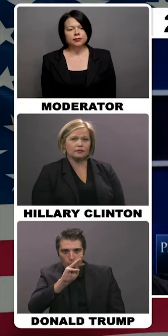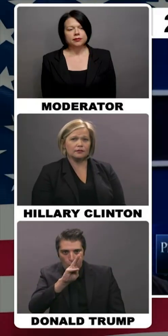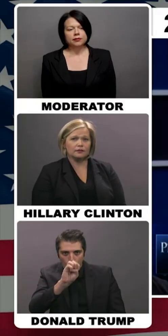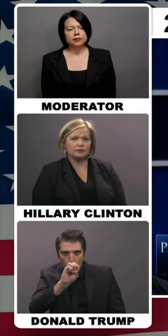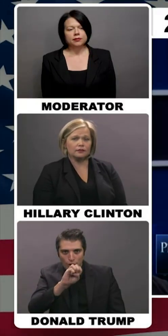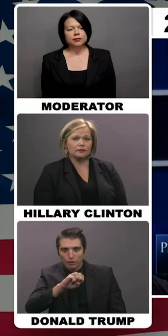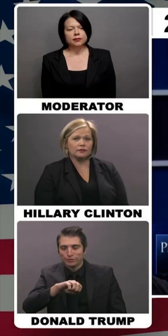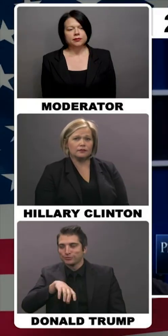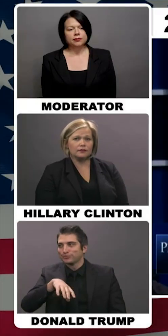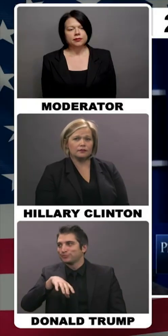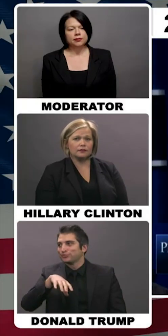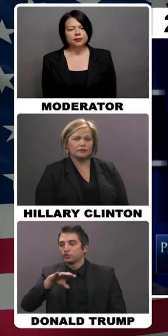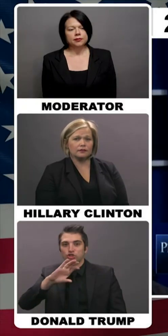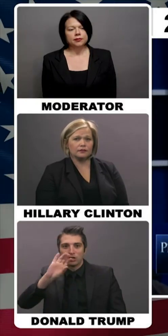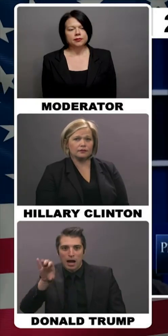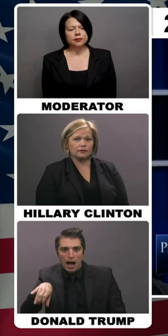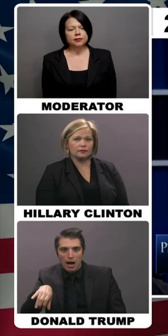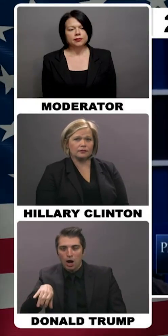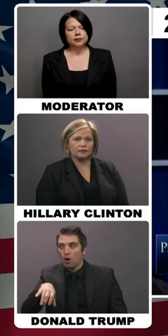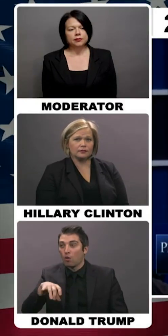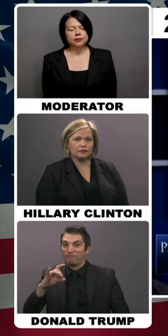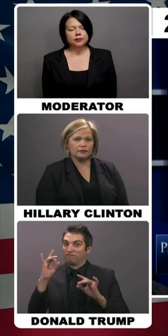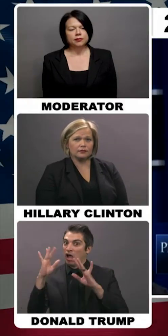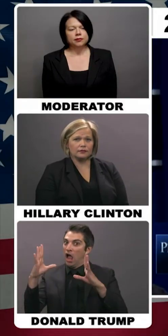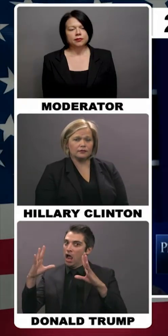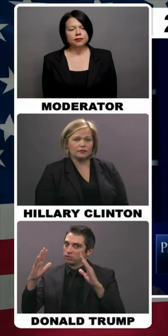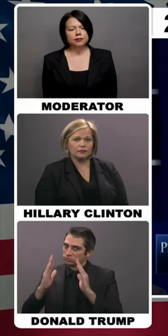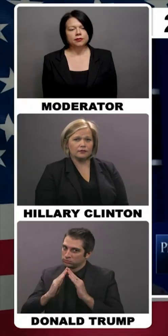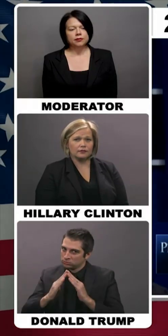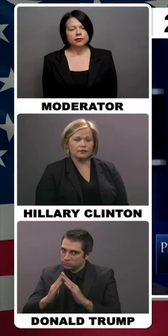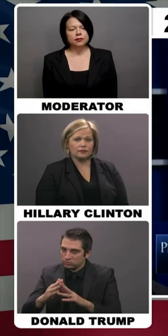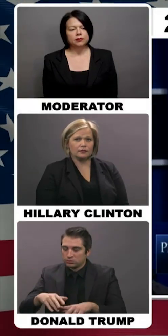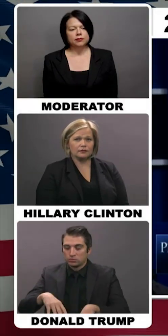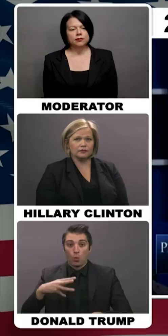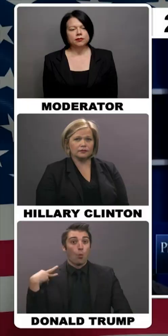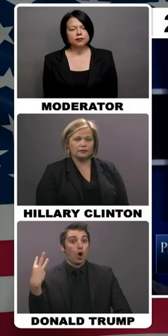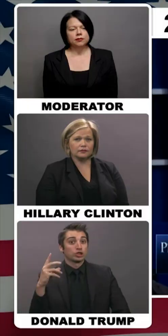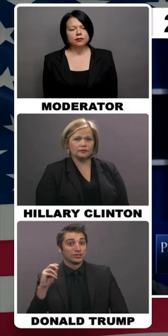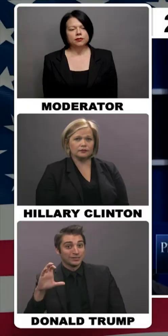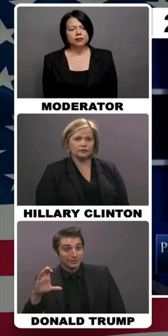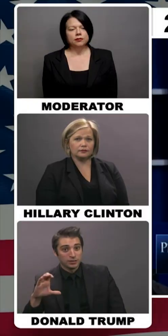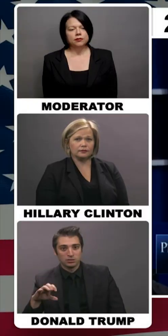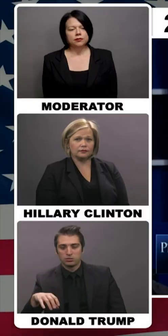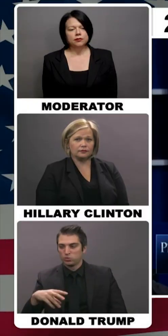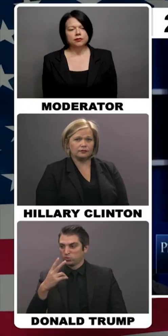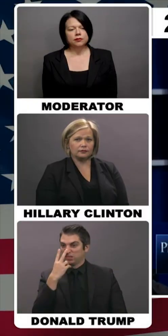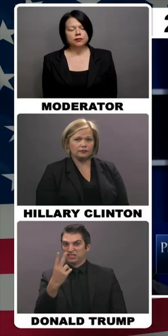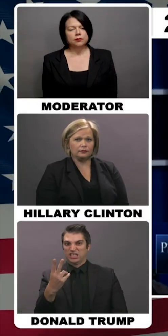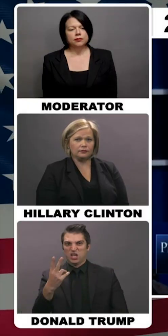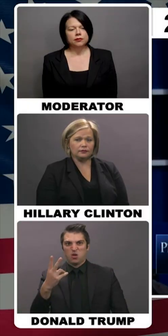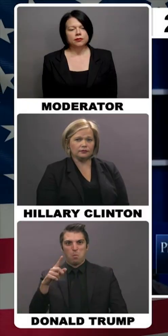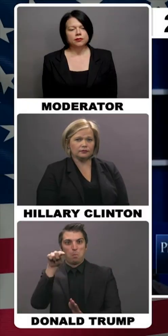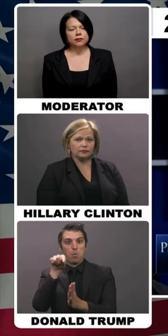You take a look at Washington, DC we have a increase in murder with inner cities.